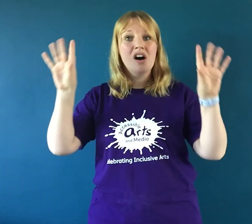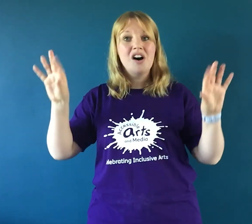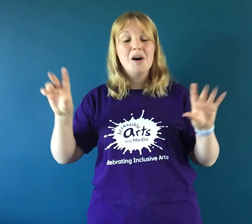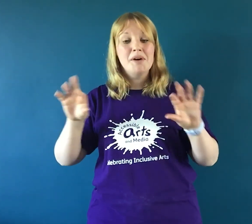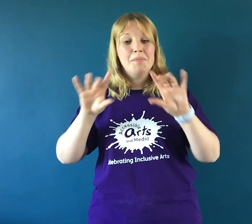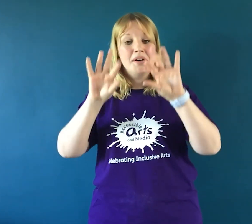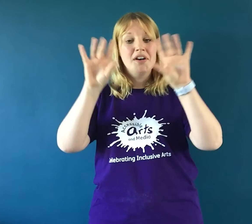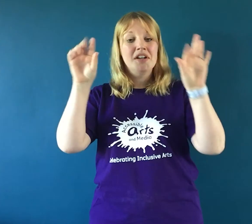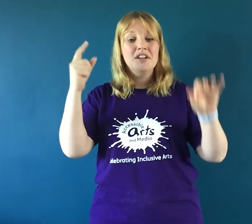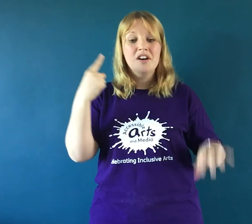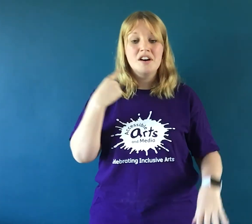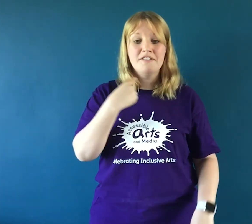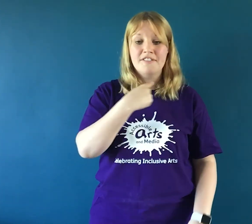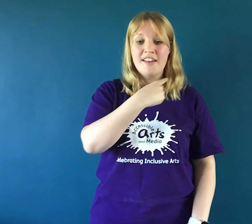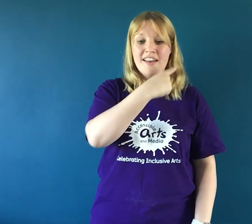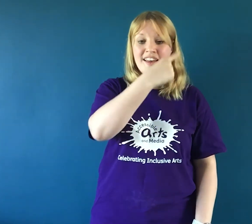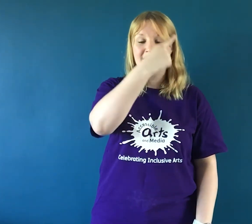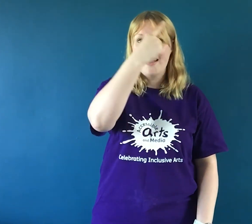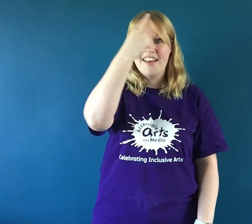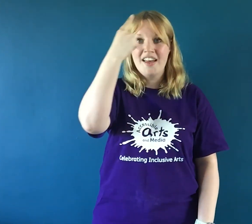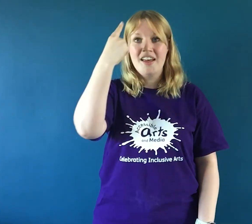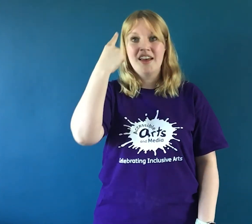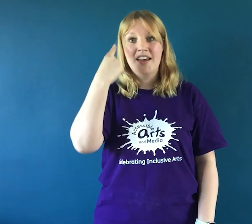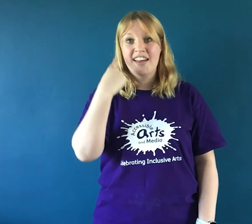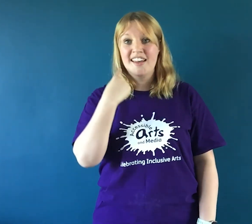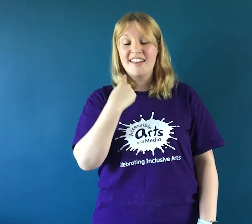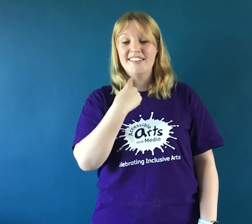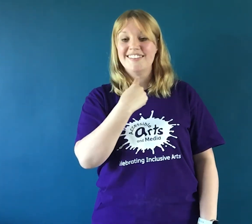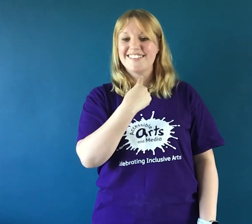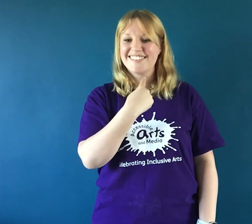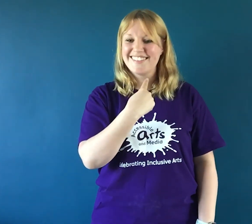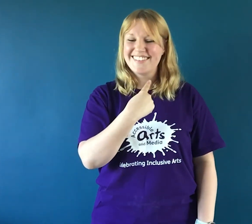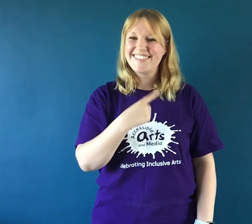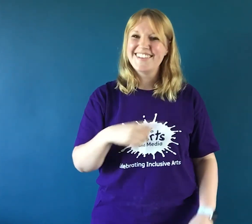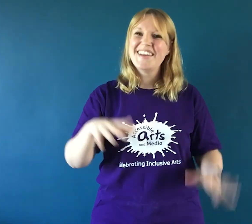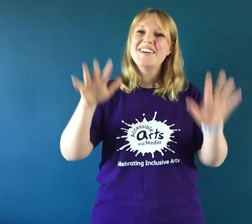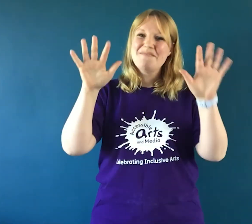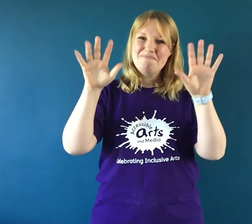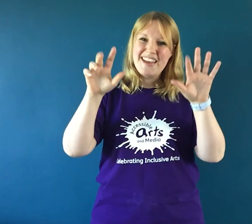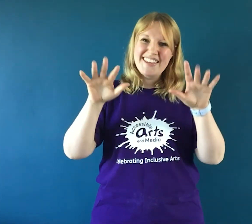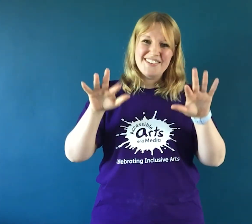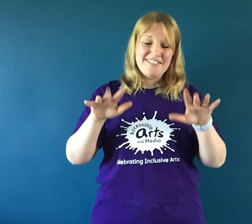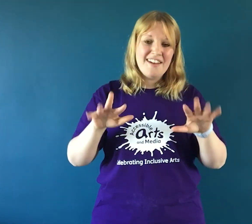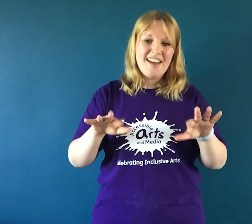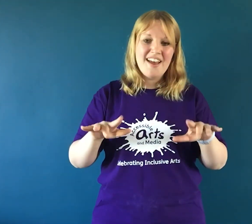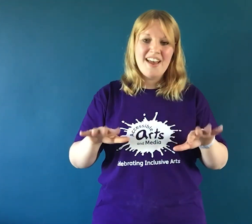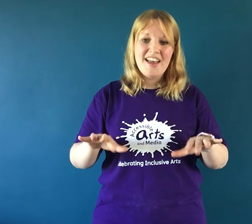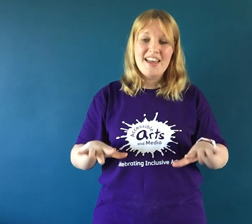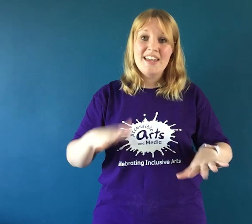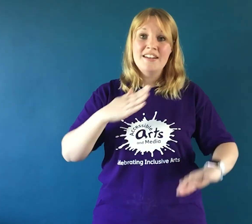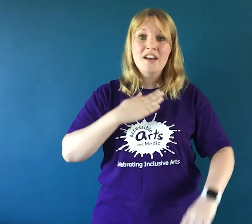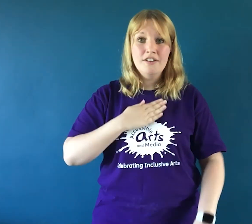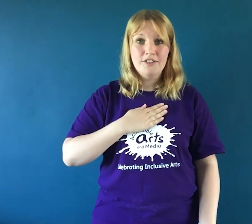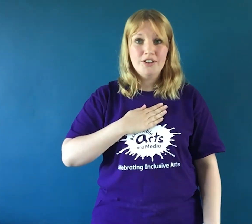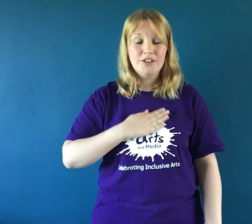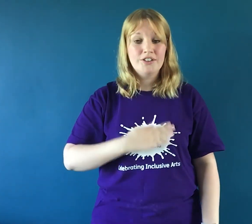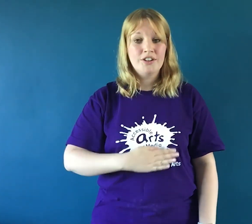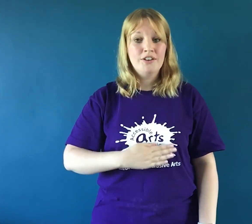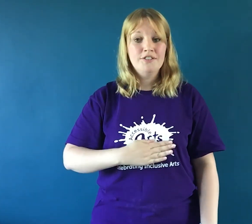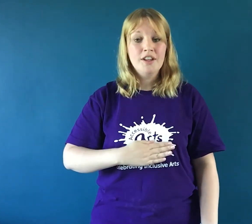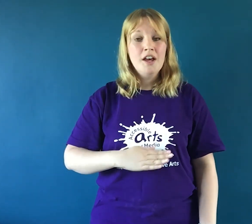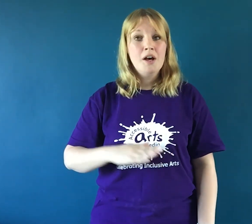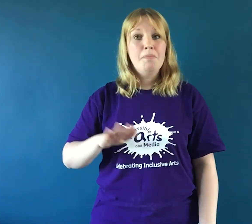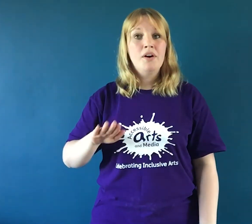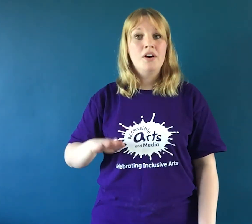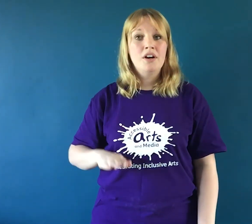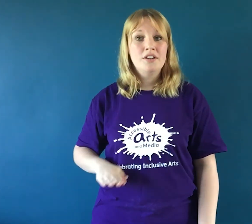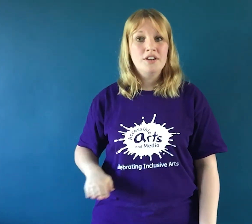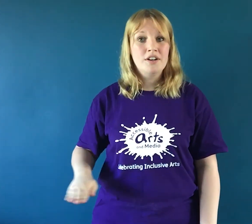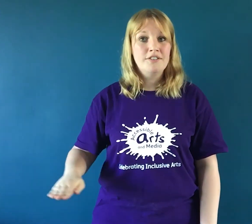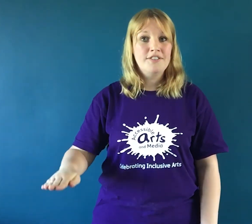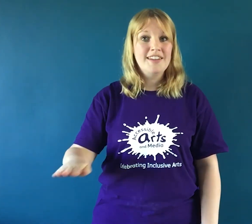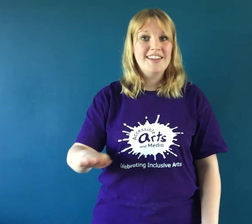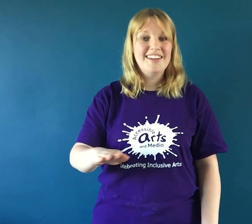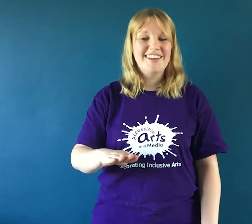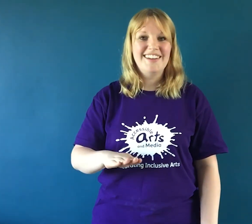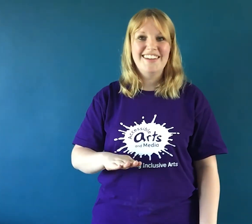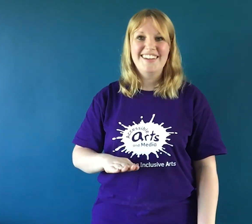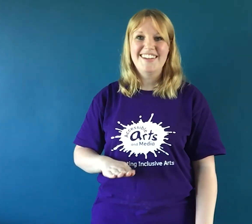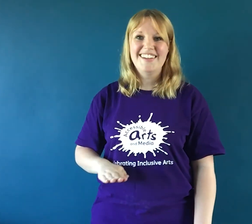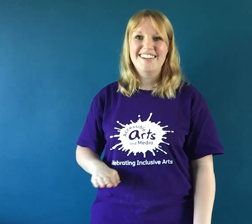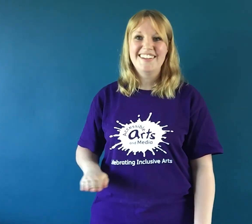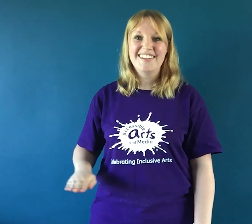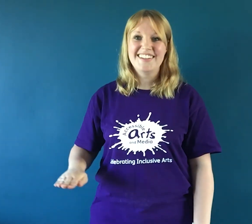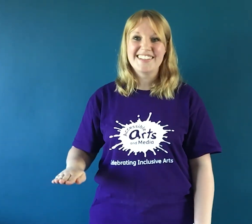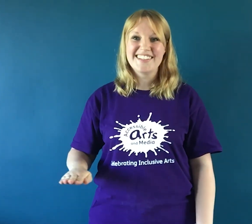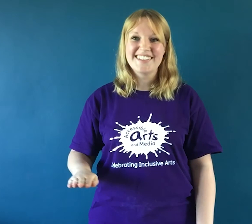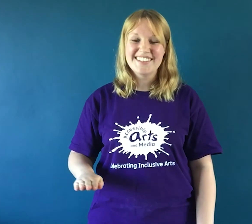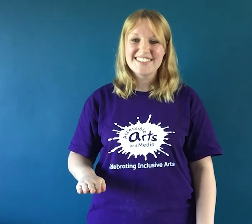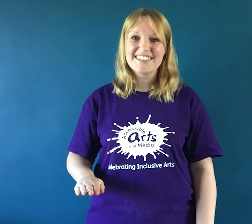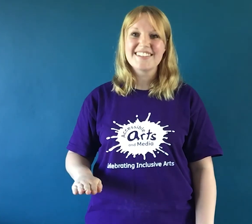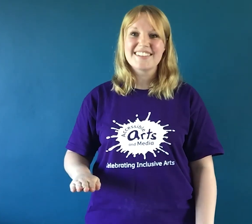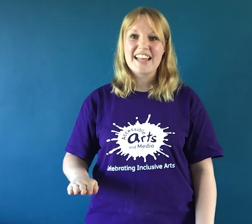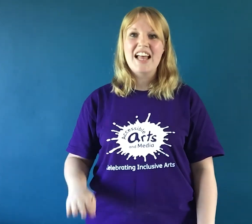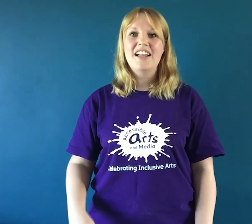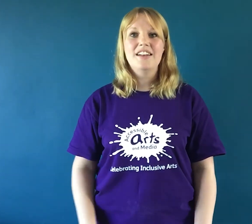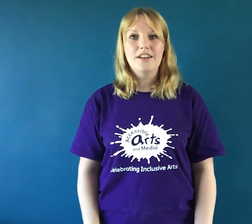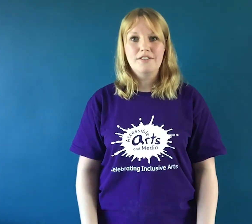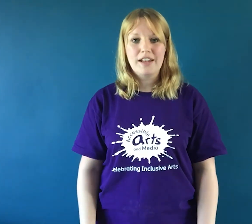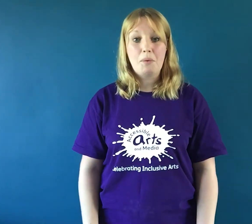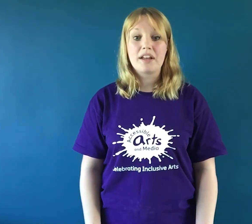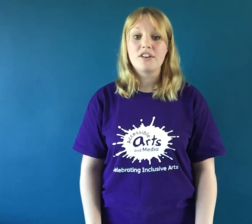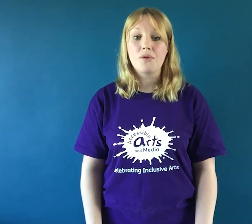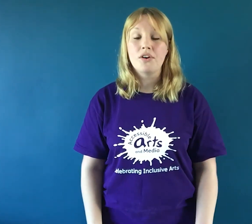warm upon your face. May the rain fall soft upon your fields. Lovely, we’re going to do